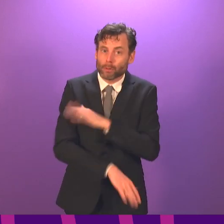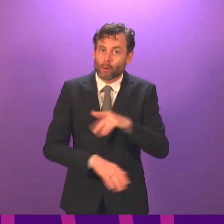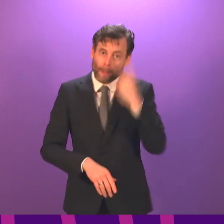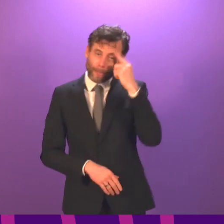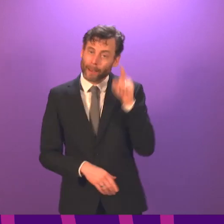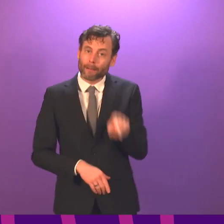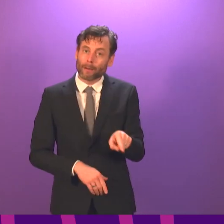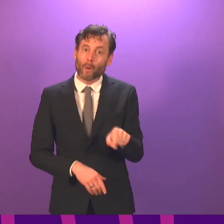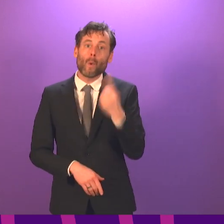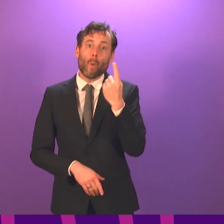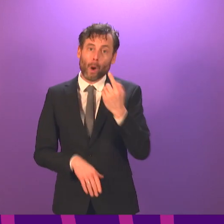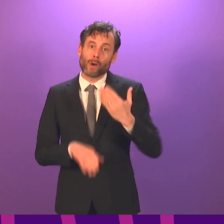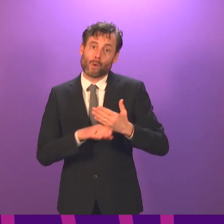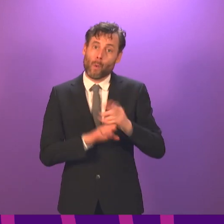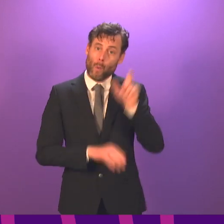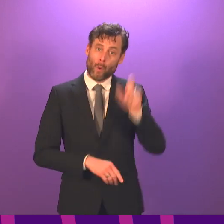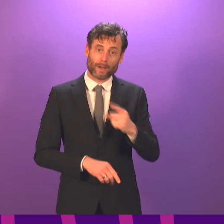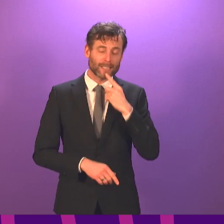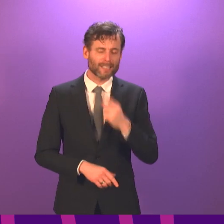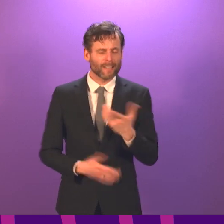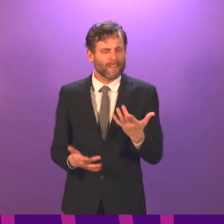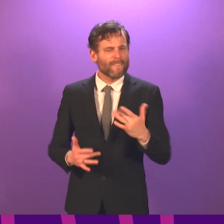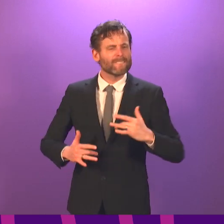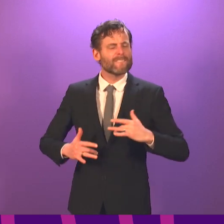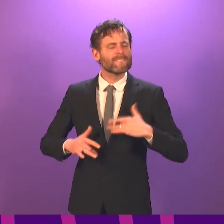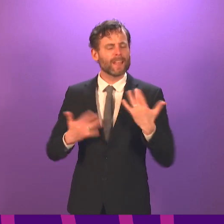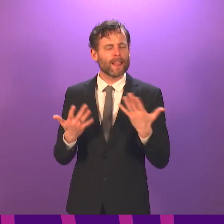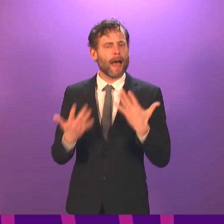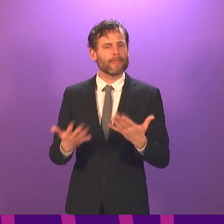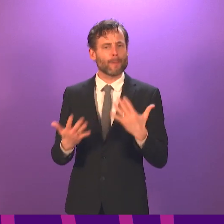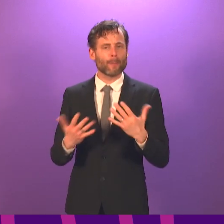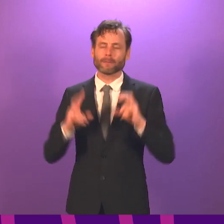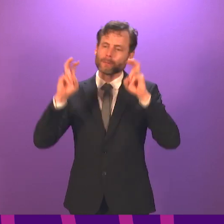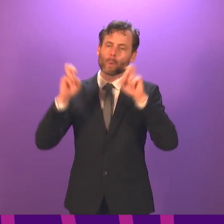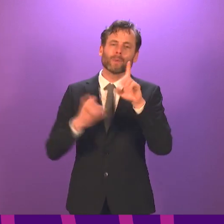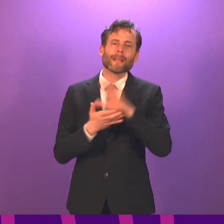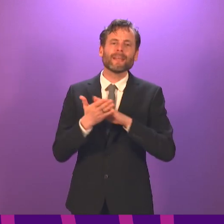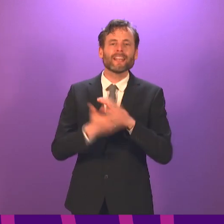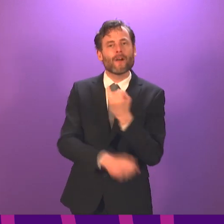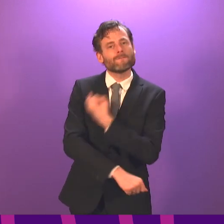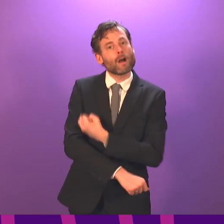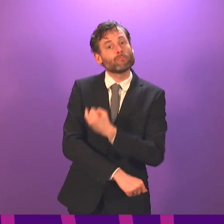that they feel that the threshold for vulnerability is too high and that, by not being vaccinated,